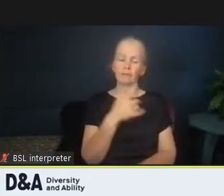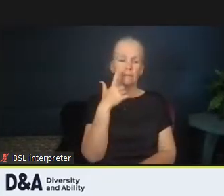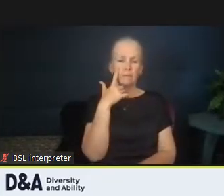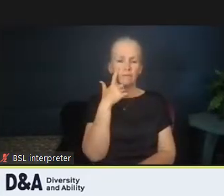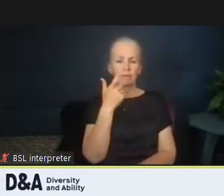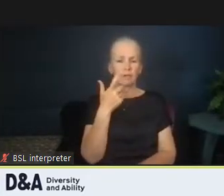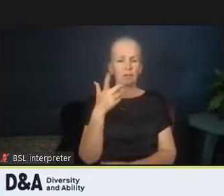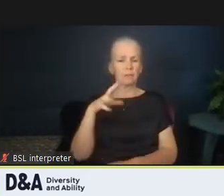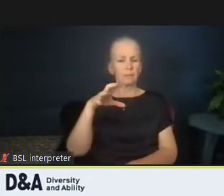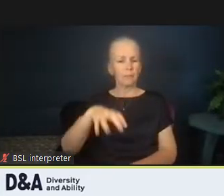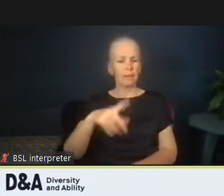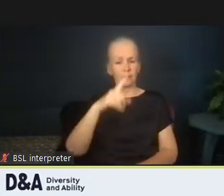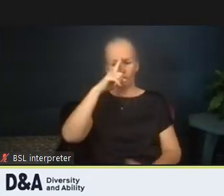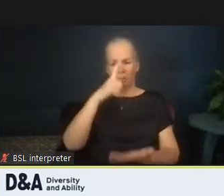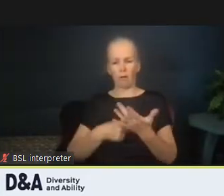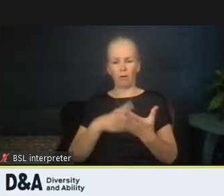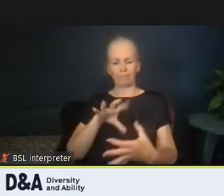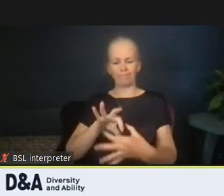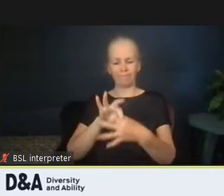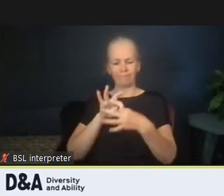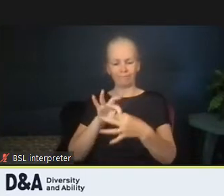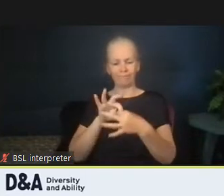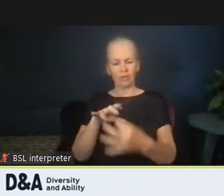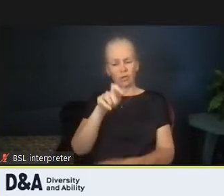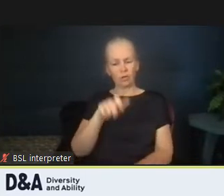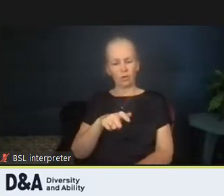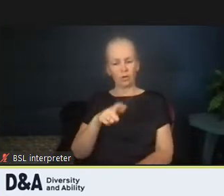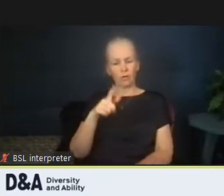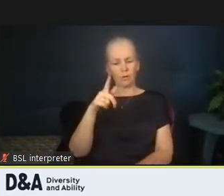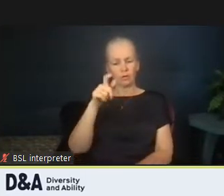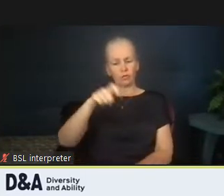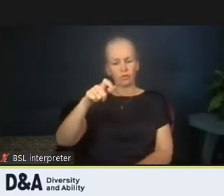a place where you feel like you belong. We know that student mental health is at an all time high